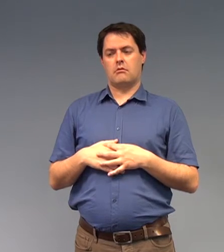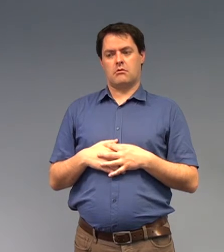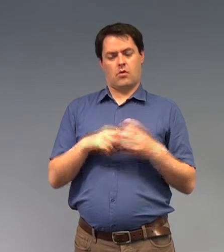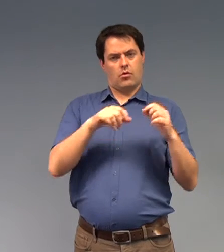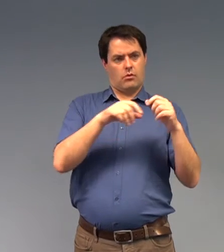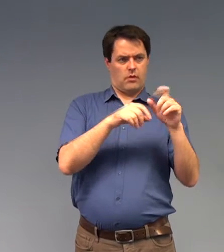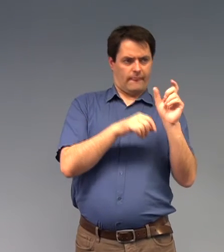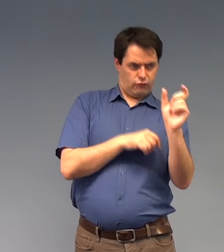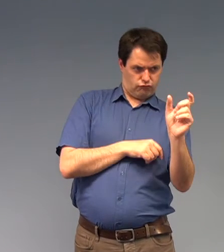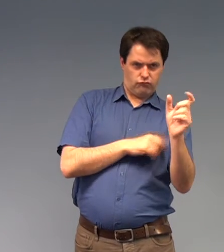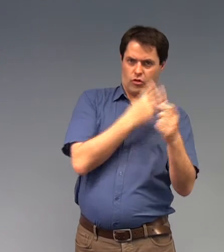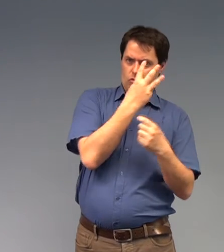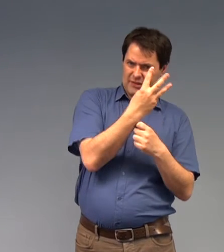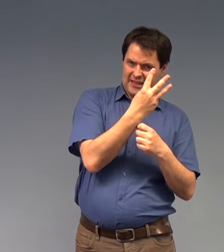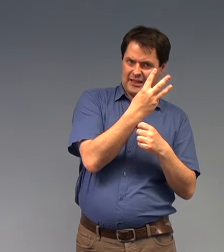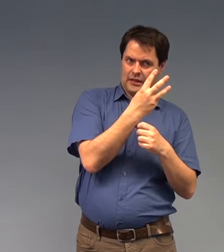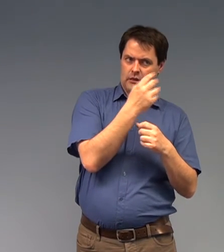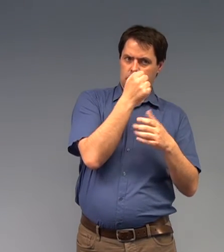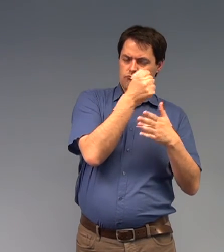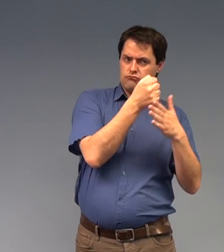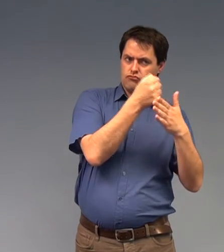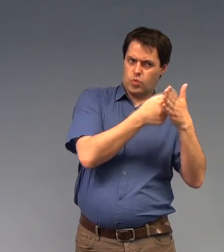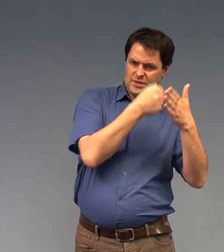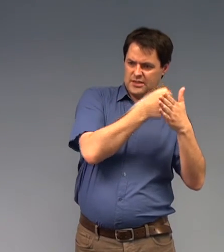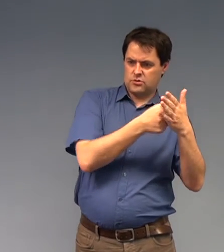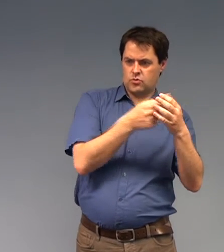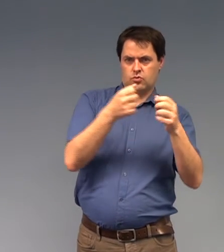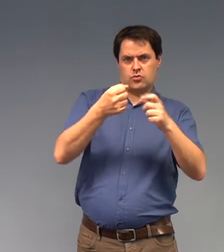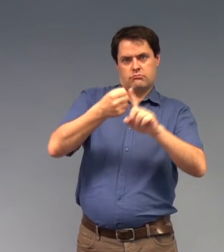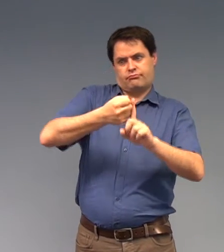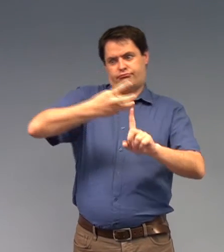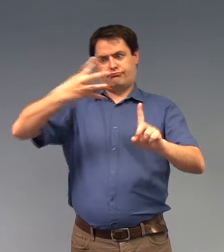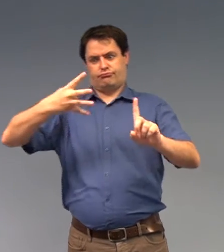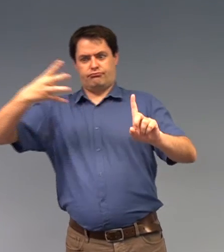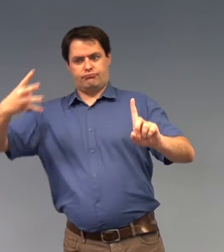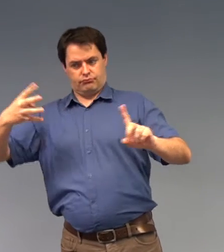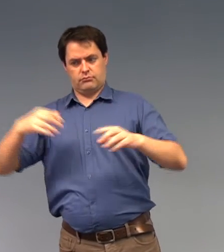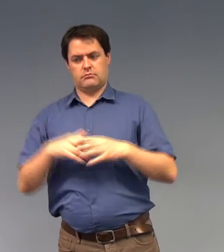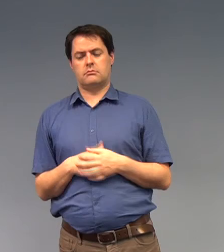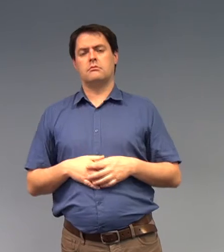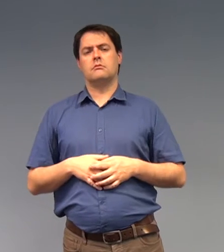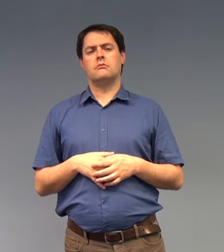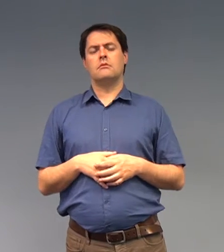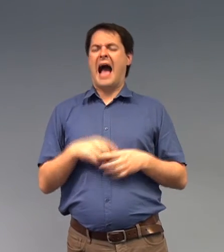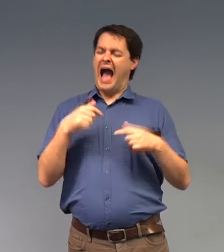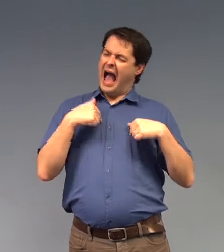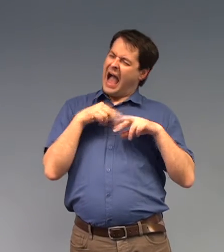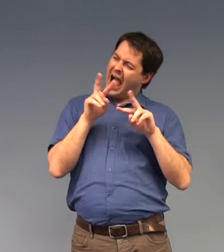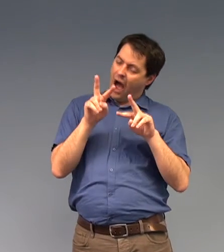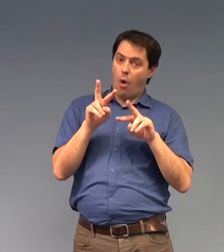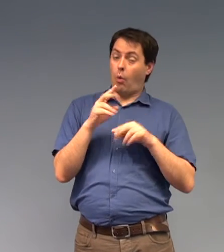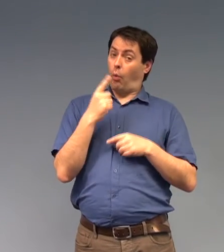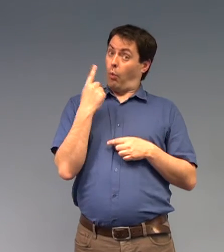So from "three protestors" we see quite a lot more context being given in that enrichment.